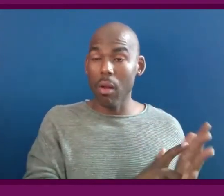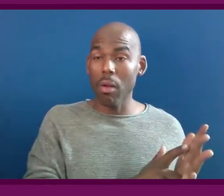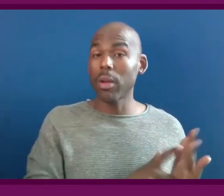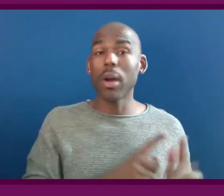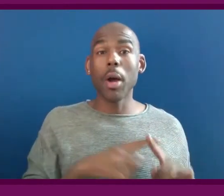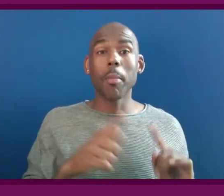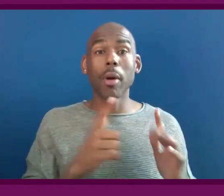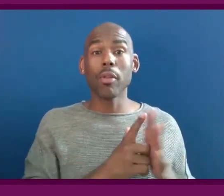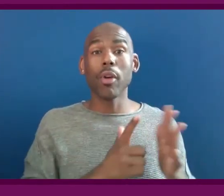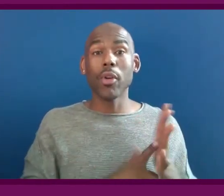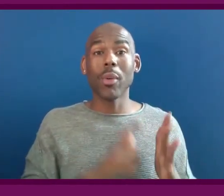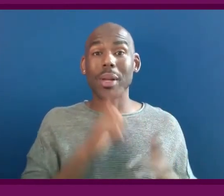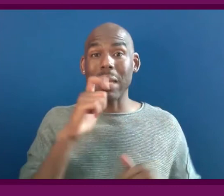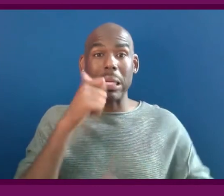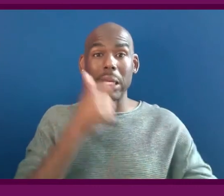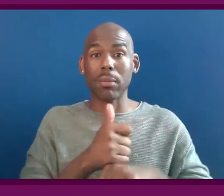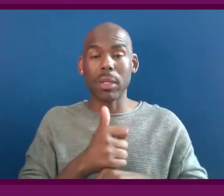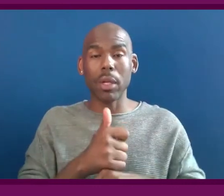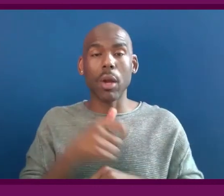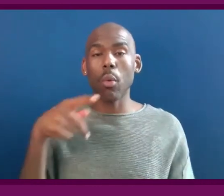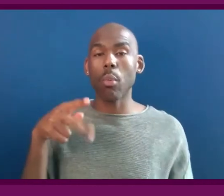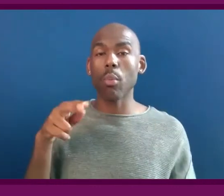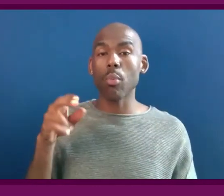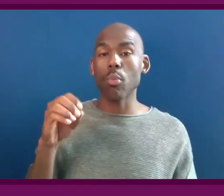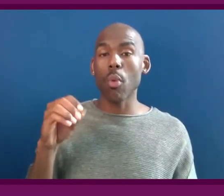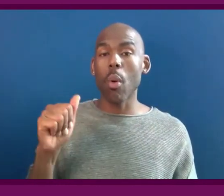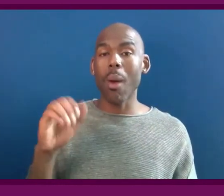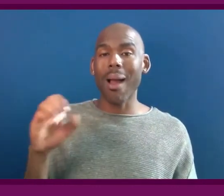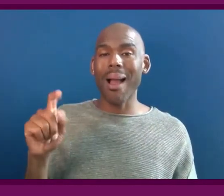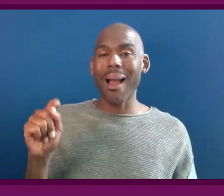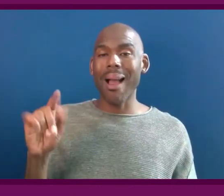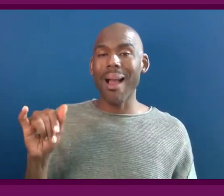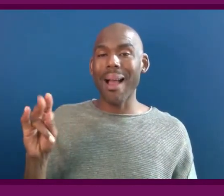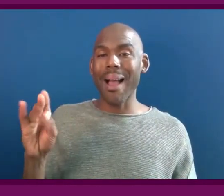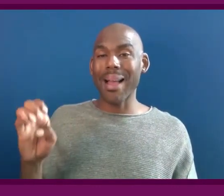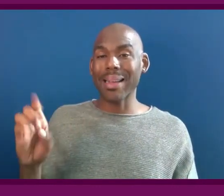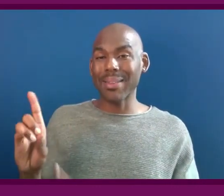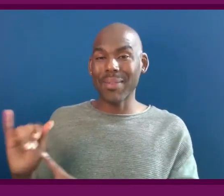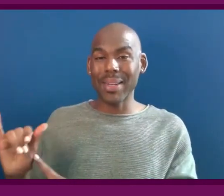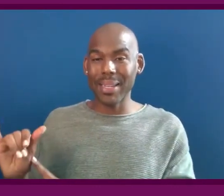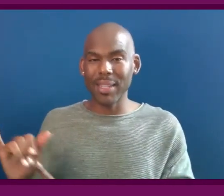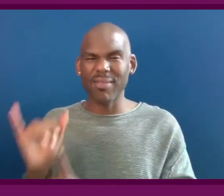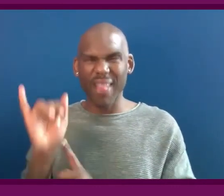The laws aren't being implemented proactively. And I think that truly is where the disconnect.